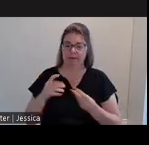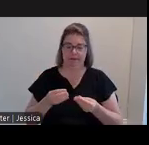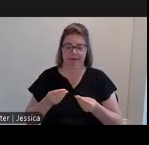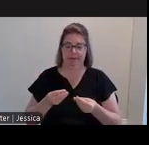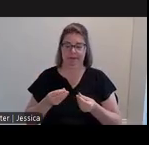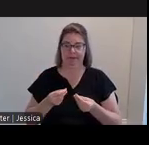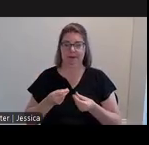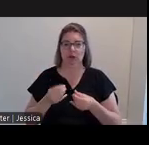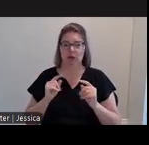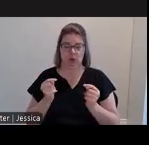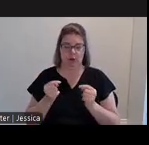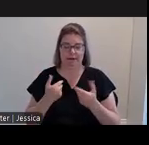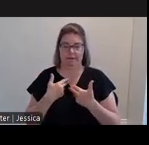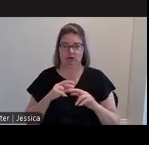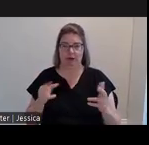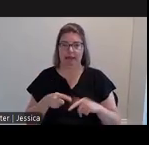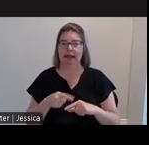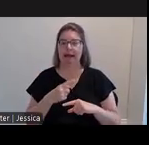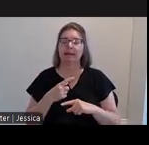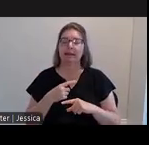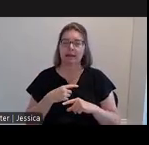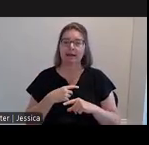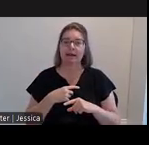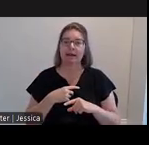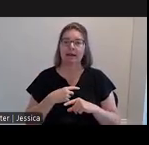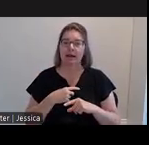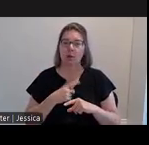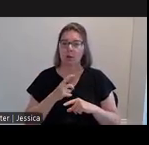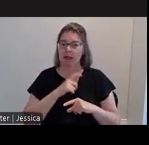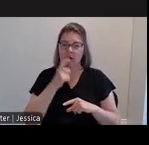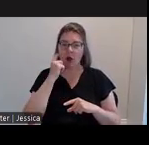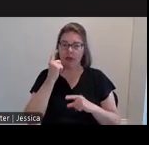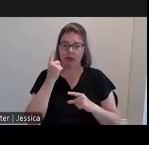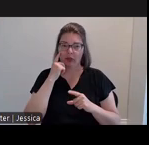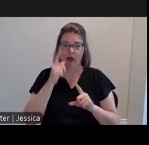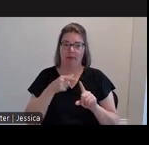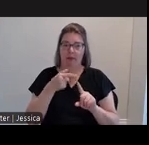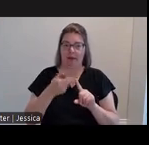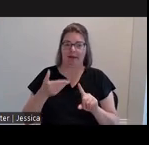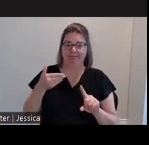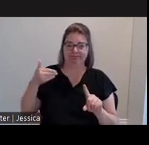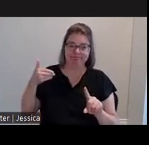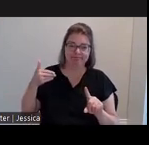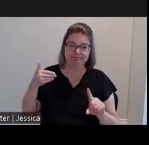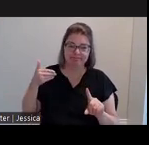which I think we had not previously sort of encountered, but this is our hope